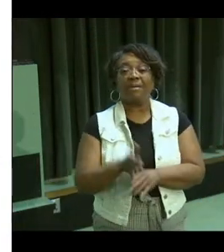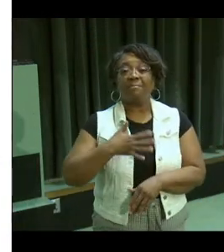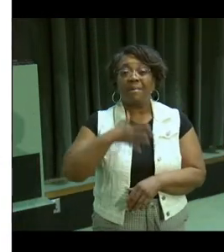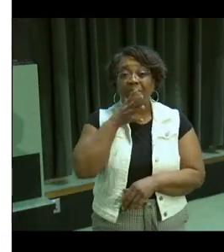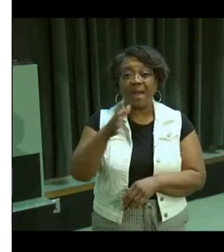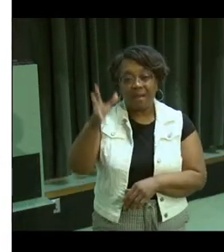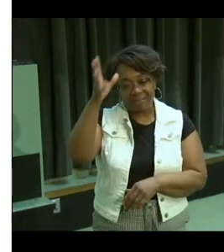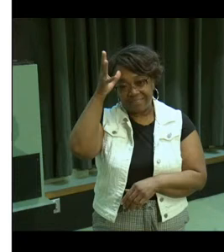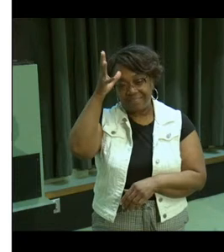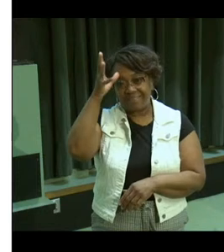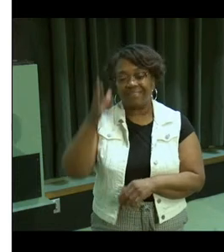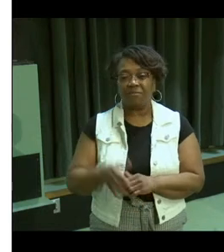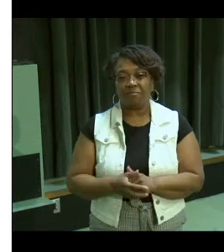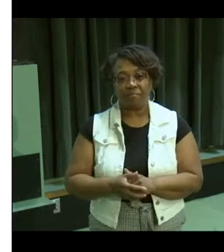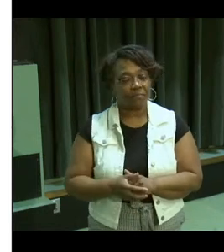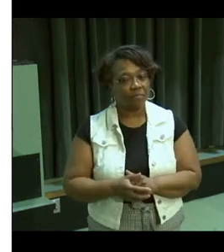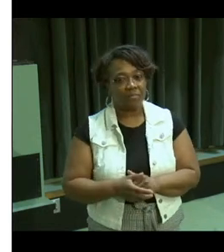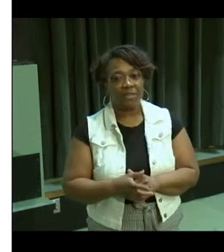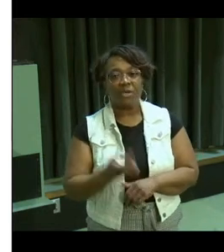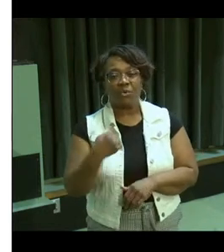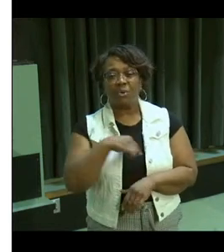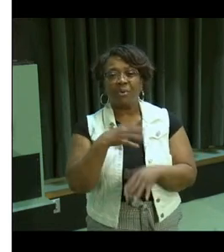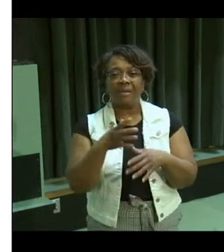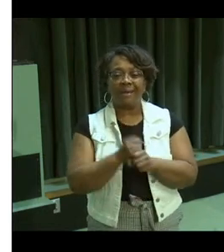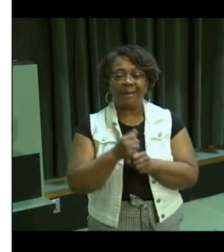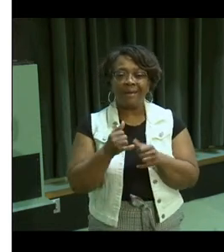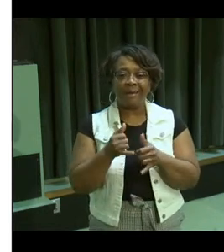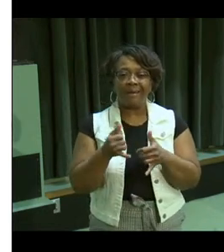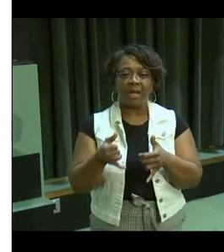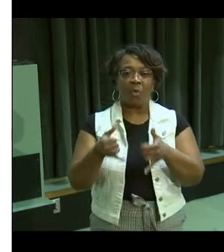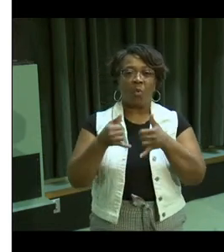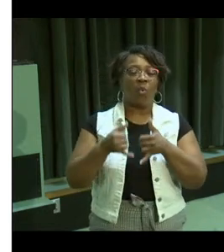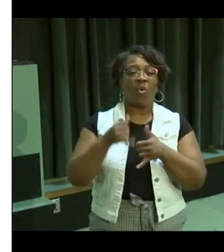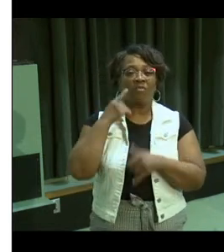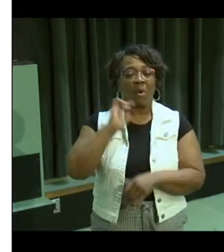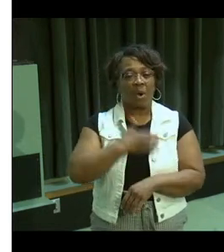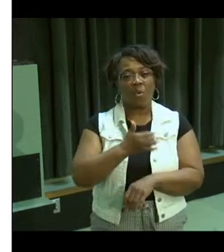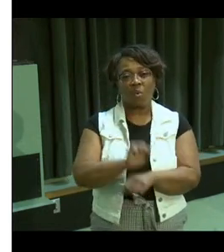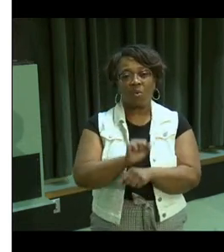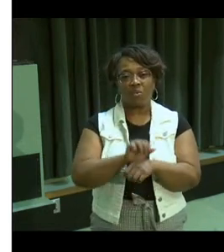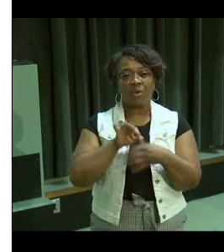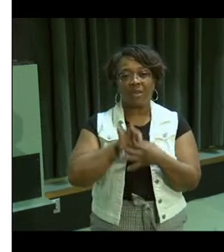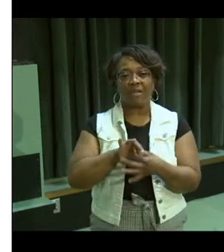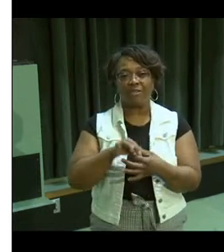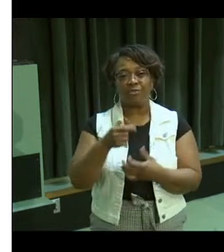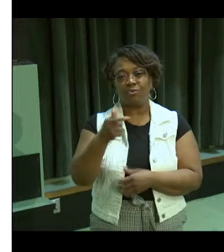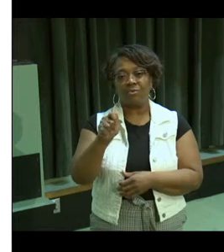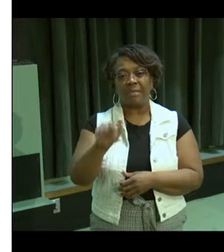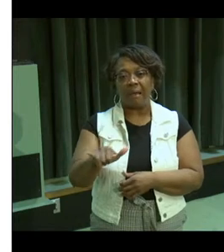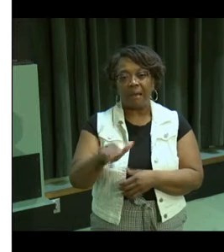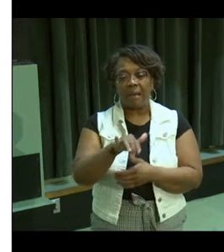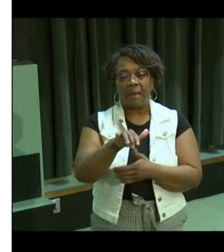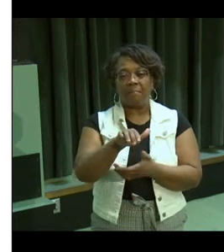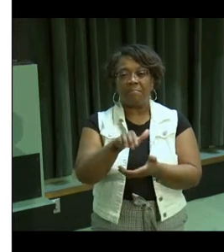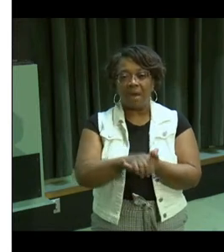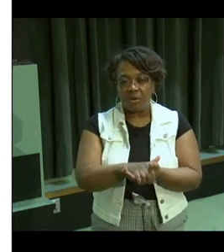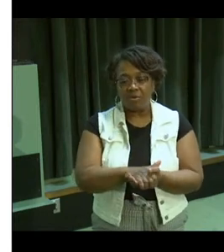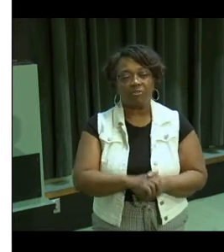parents, we were getting an